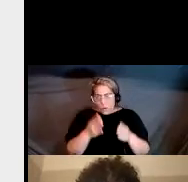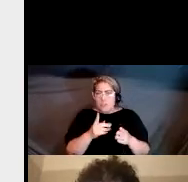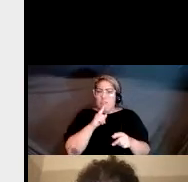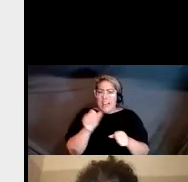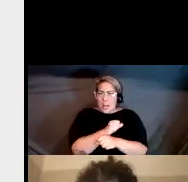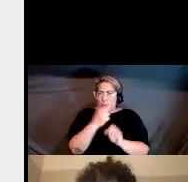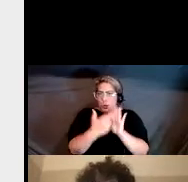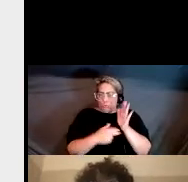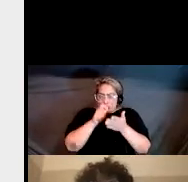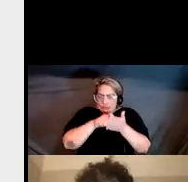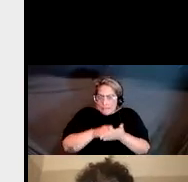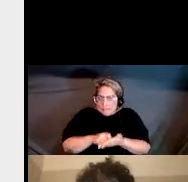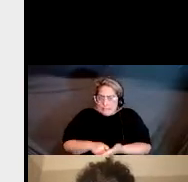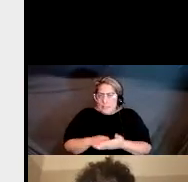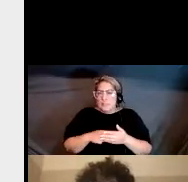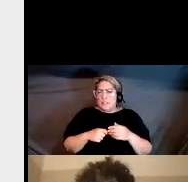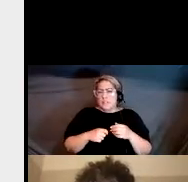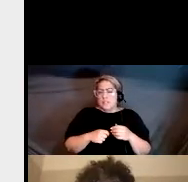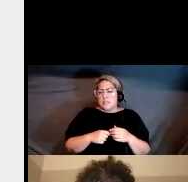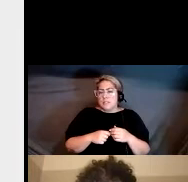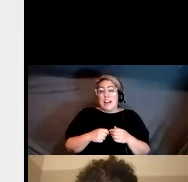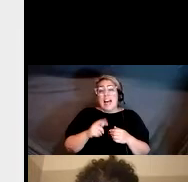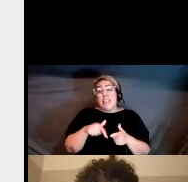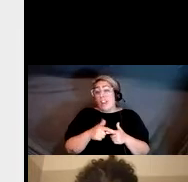And their other people